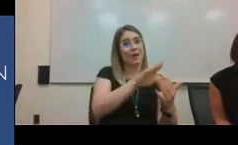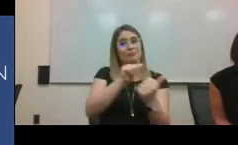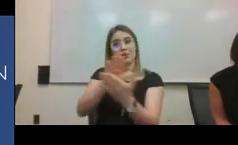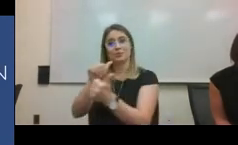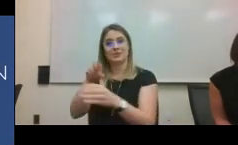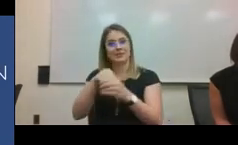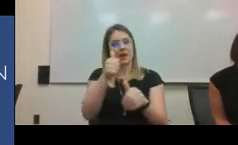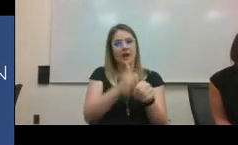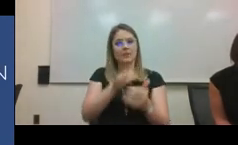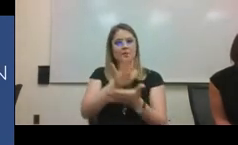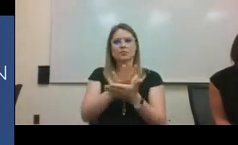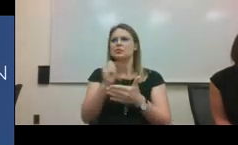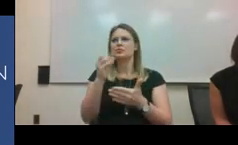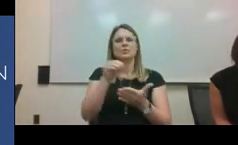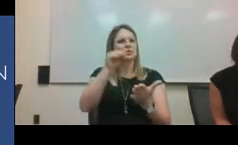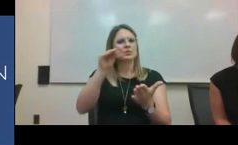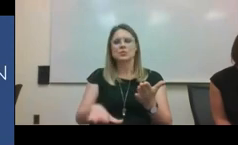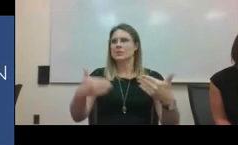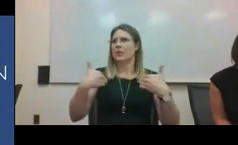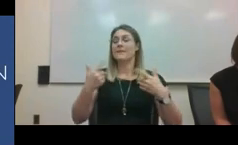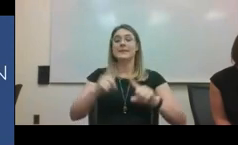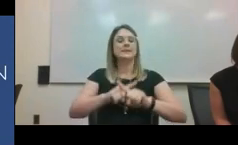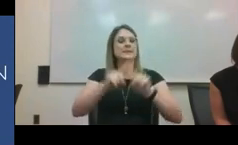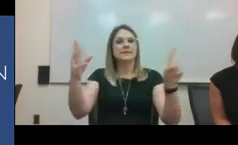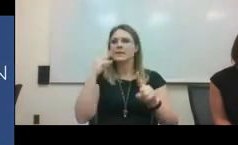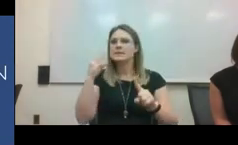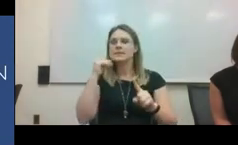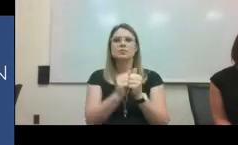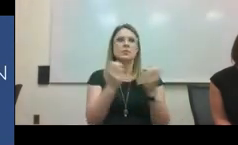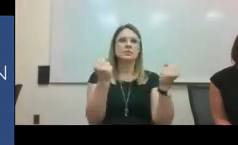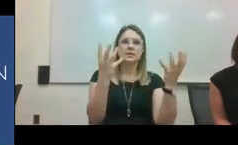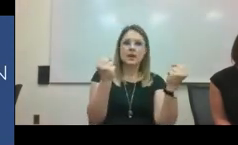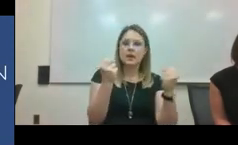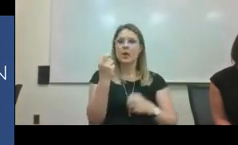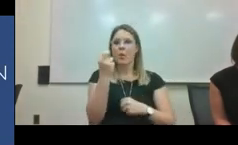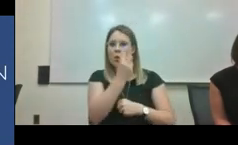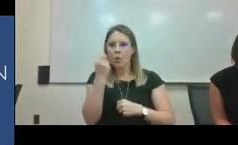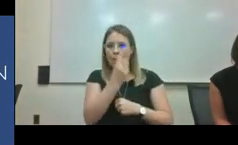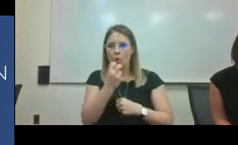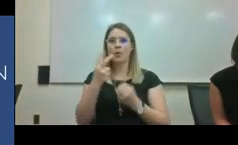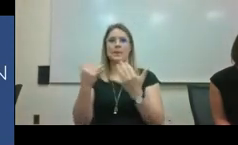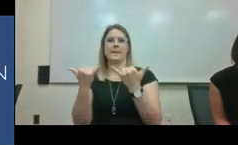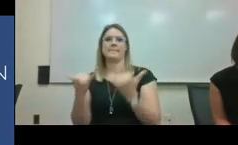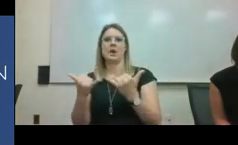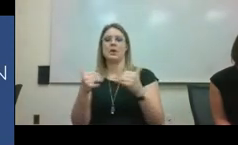So, the students were having very different experiences with sign language, oral production and then Modern Standard Arabic